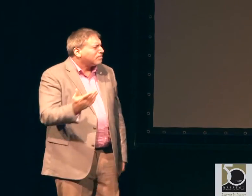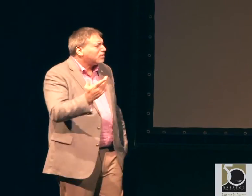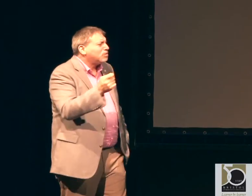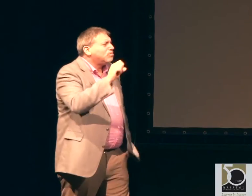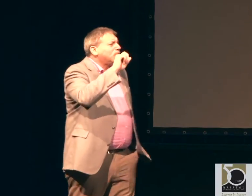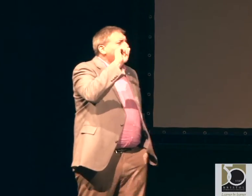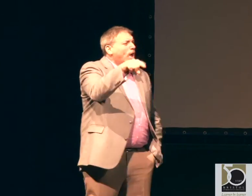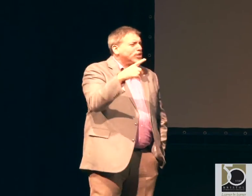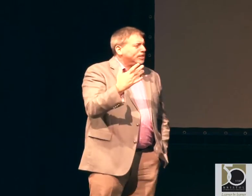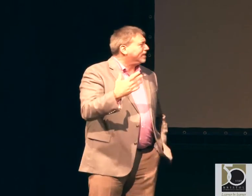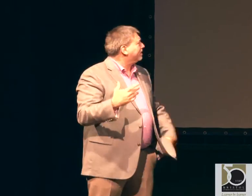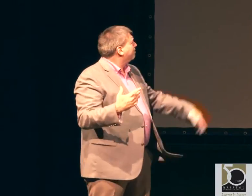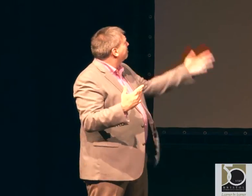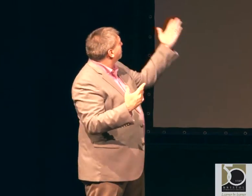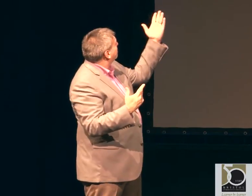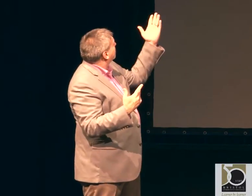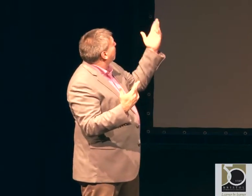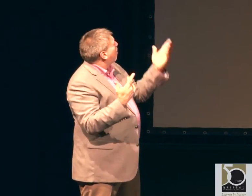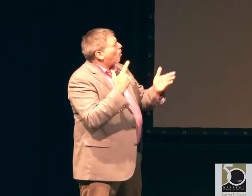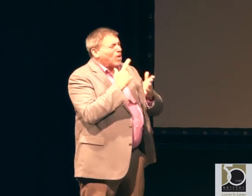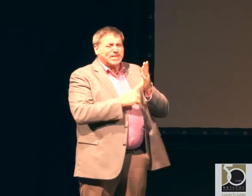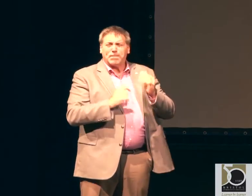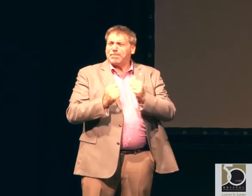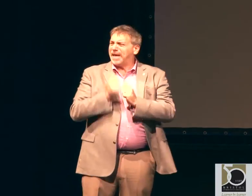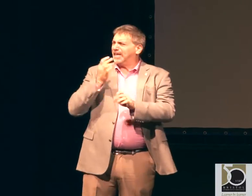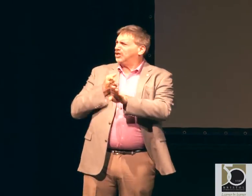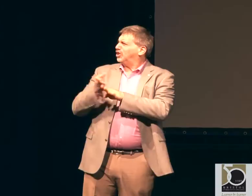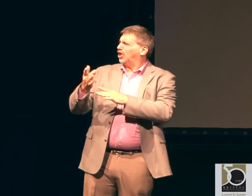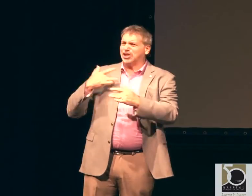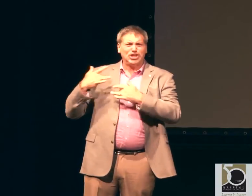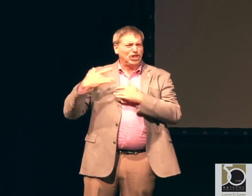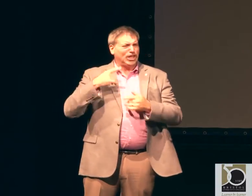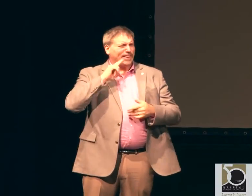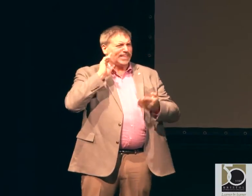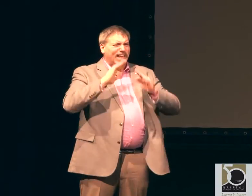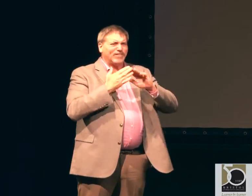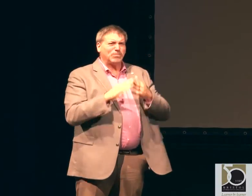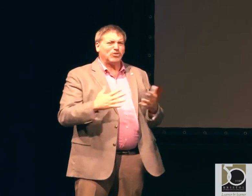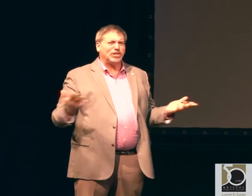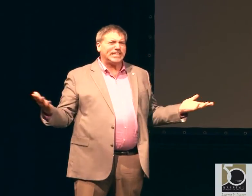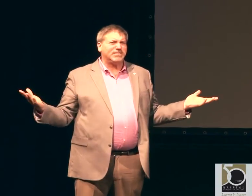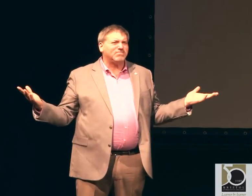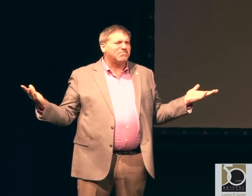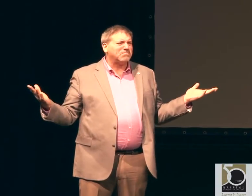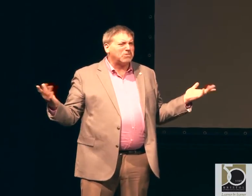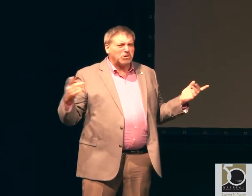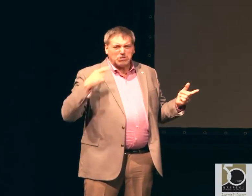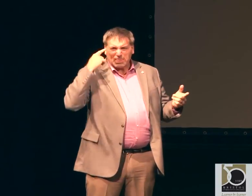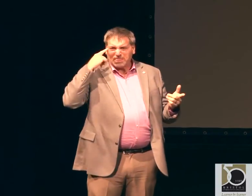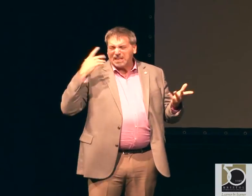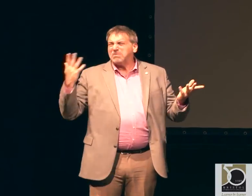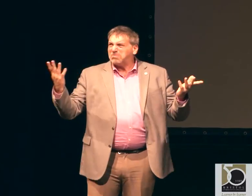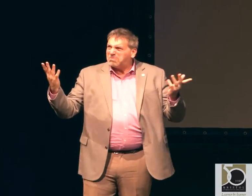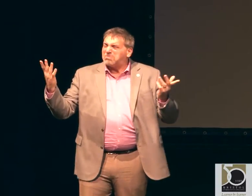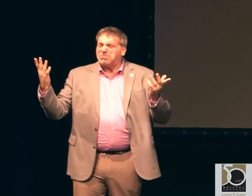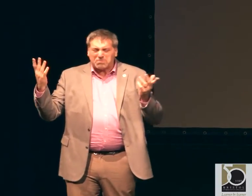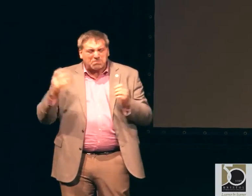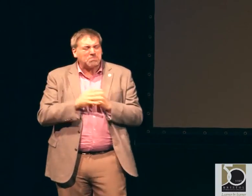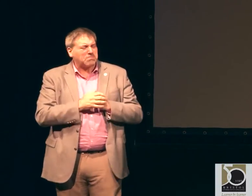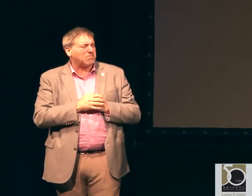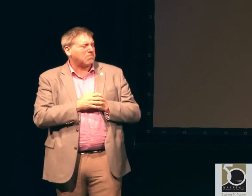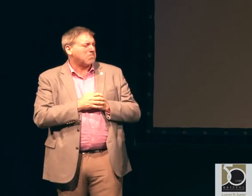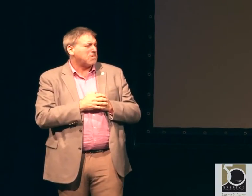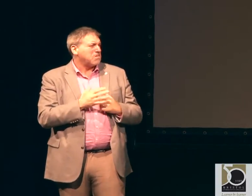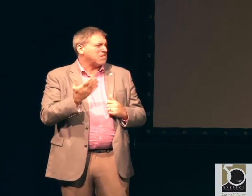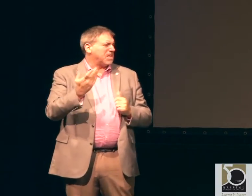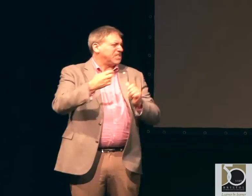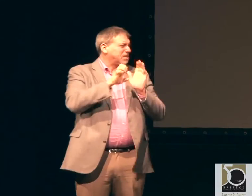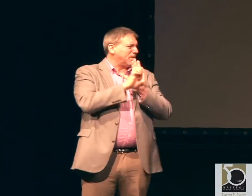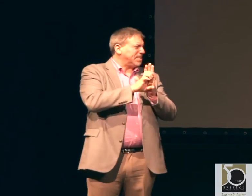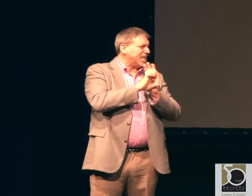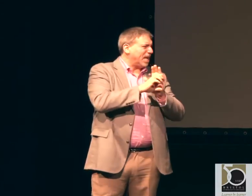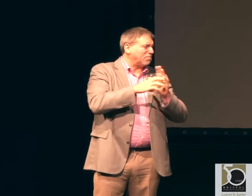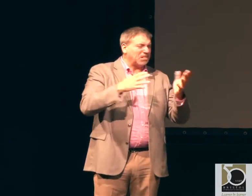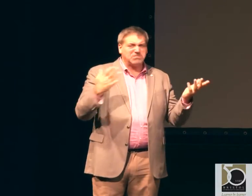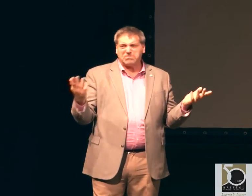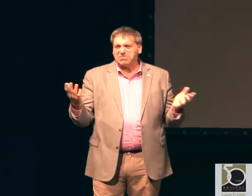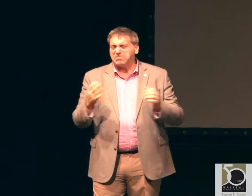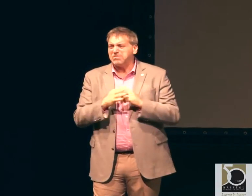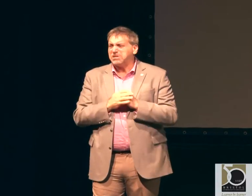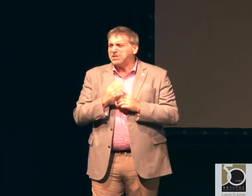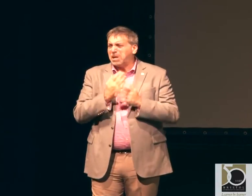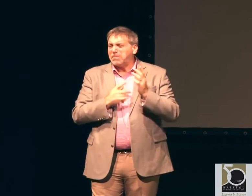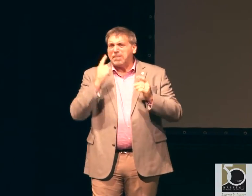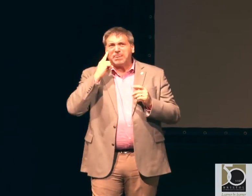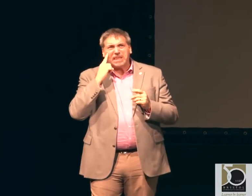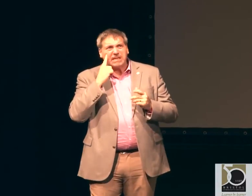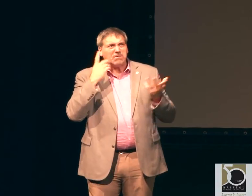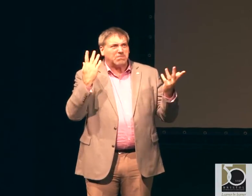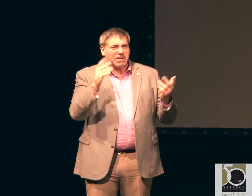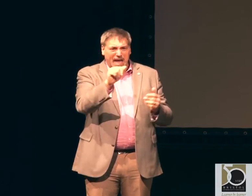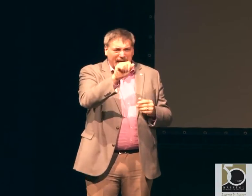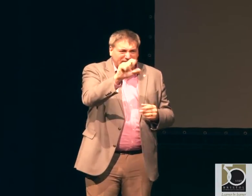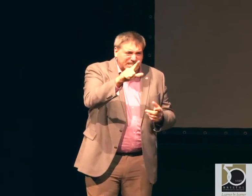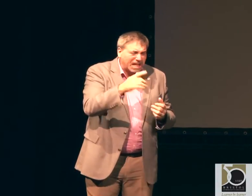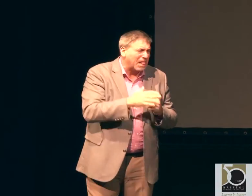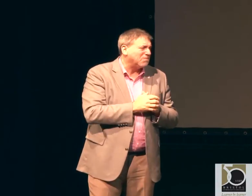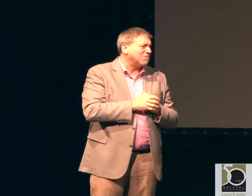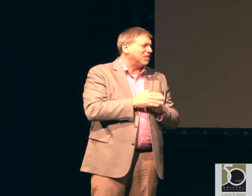here is a question. What's the major concern within the Deaf community? Some people think